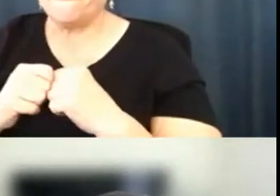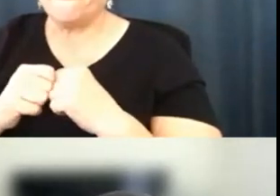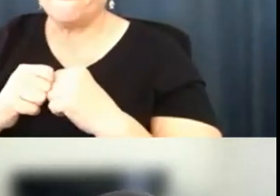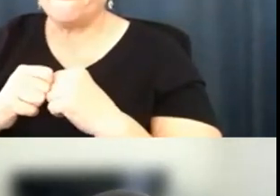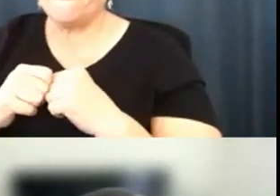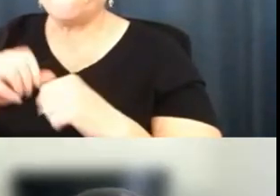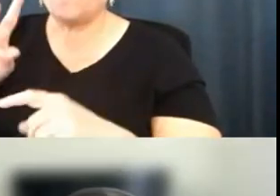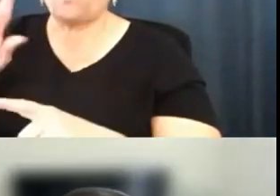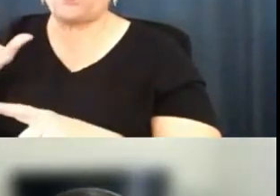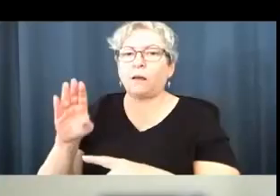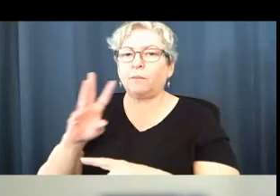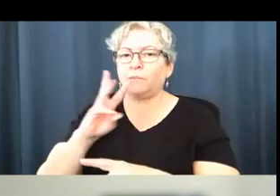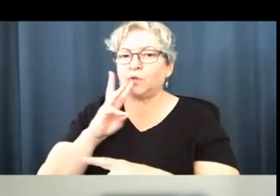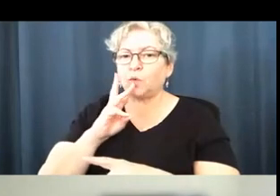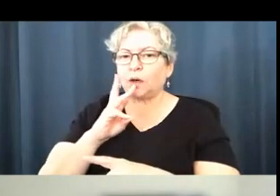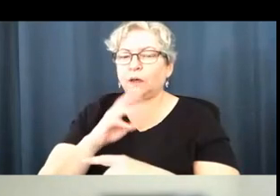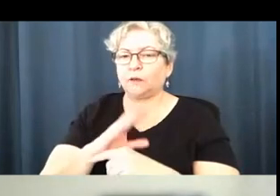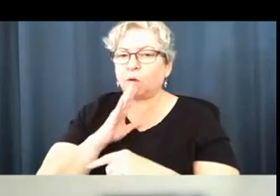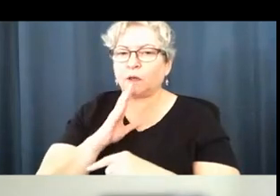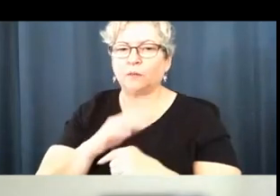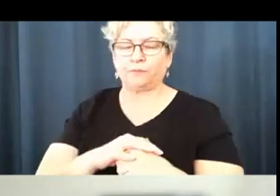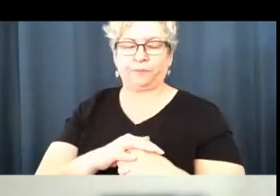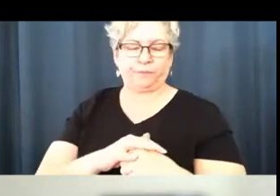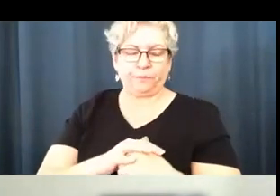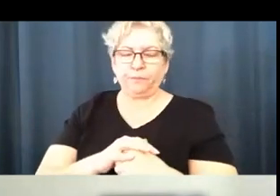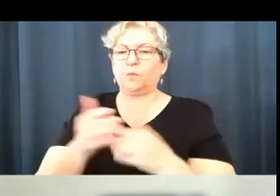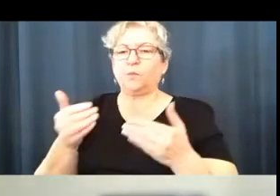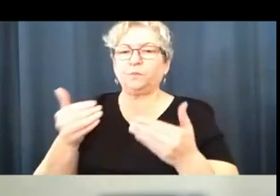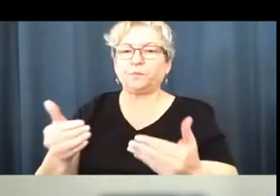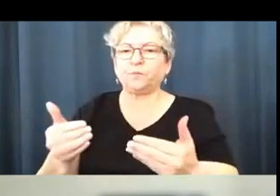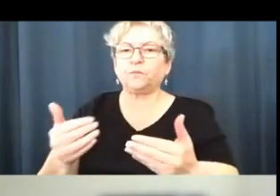So we have, I'm just gonna move on through here. We have a procurement checklist.